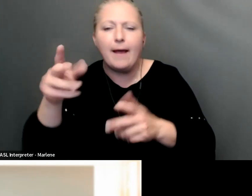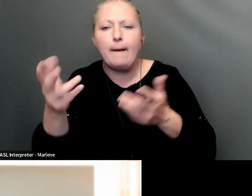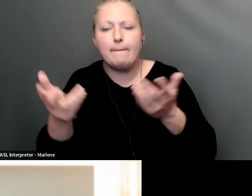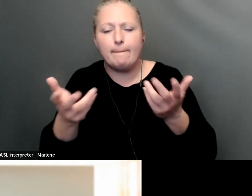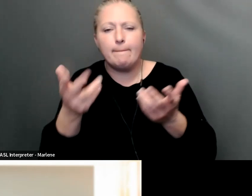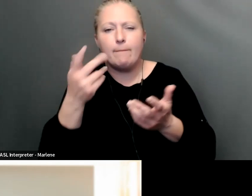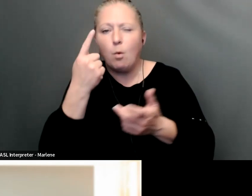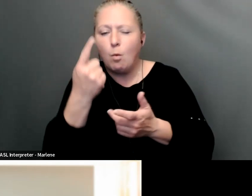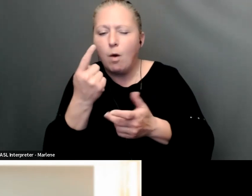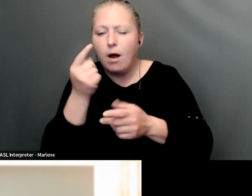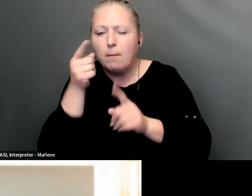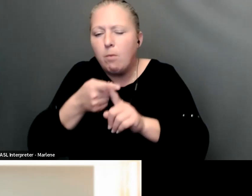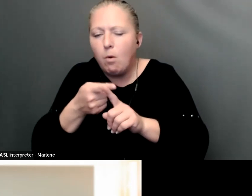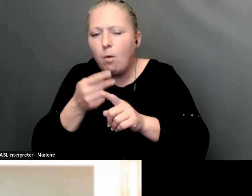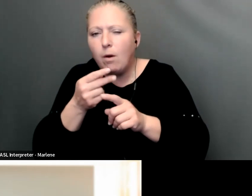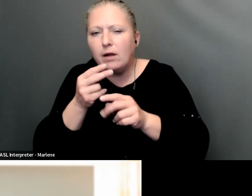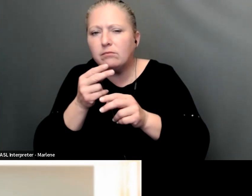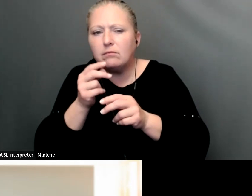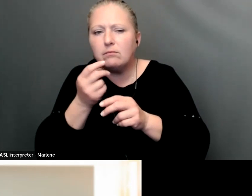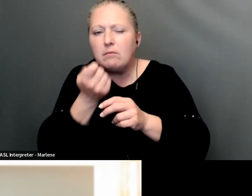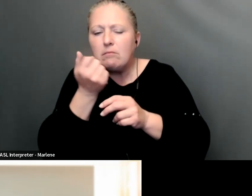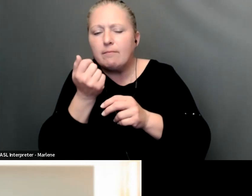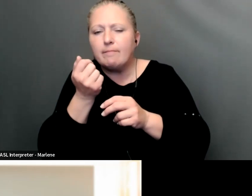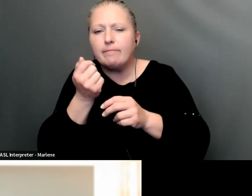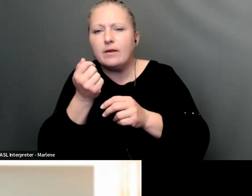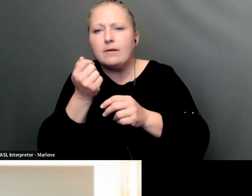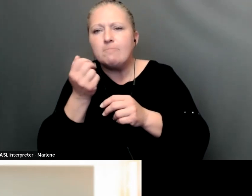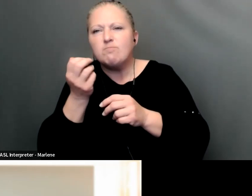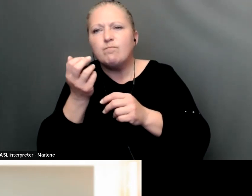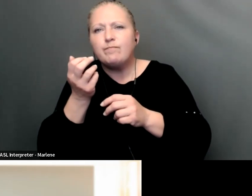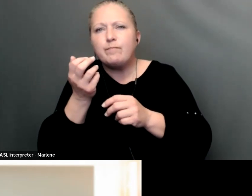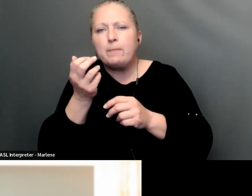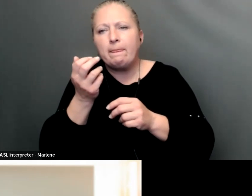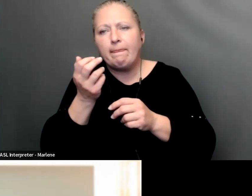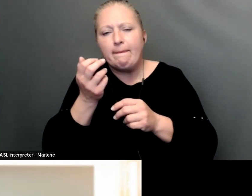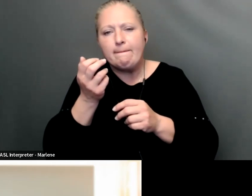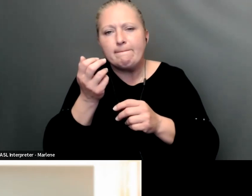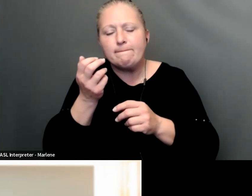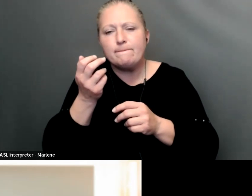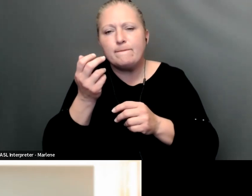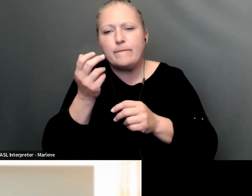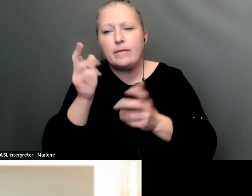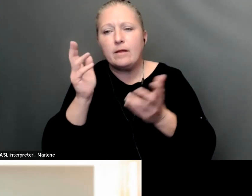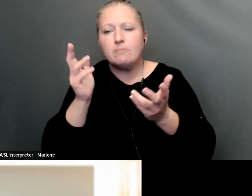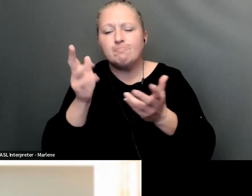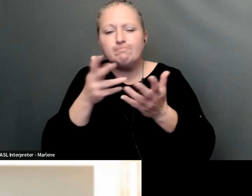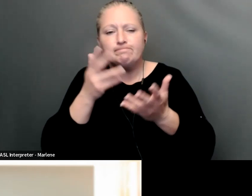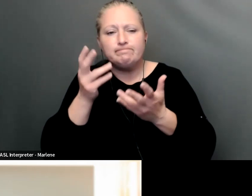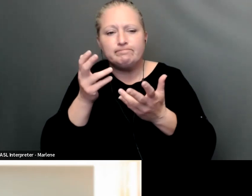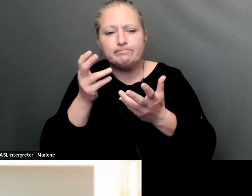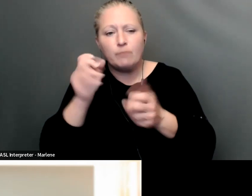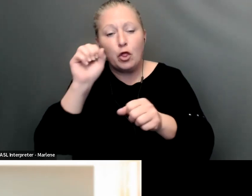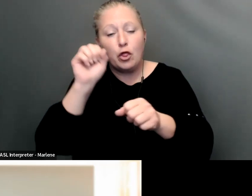One minor point I wanted to make is that, given the nature of the work that that we're doing on